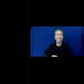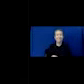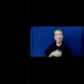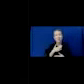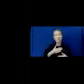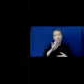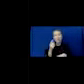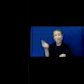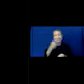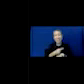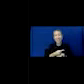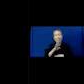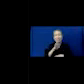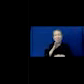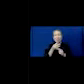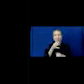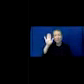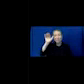We will talk to you soon.